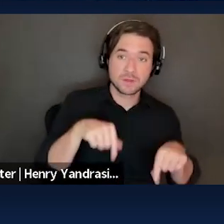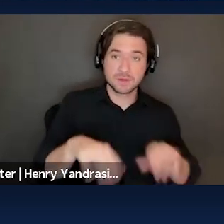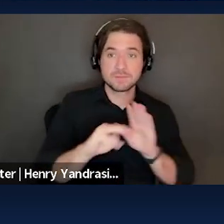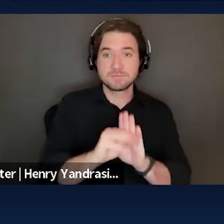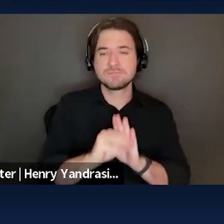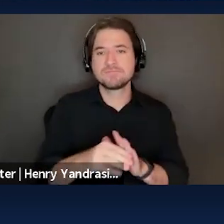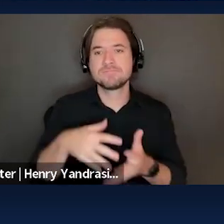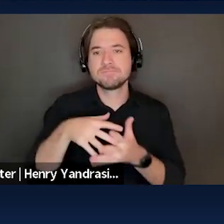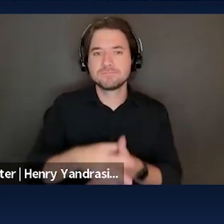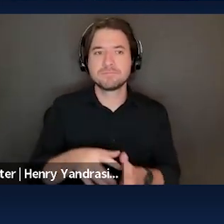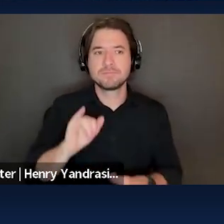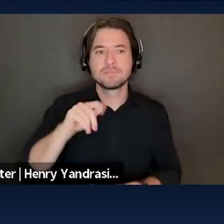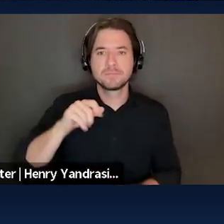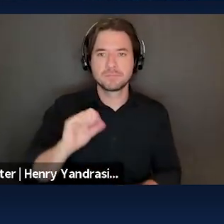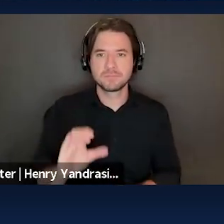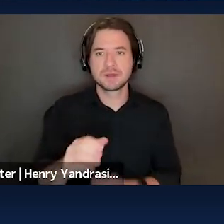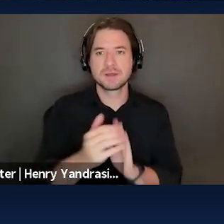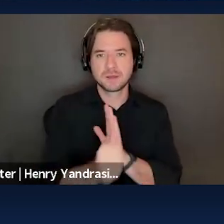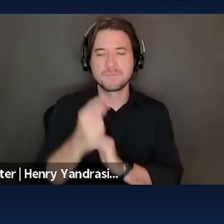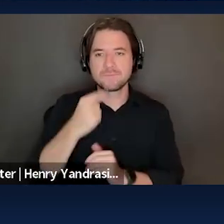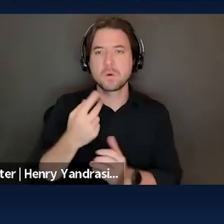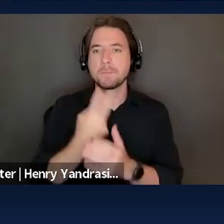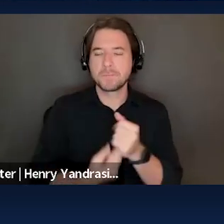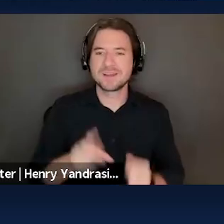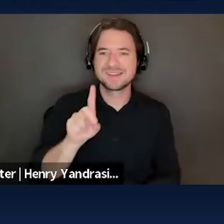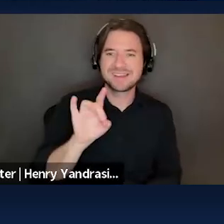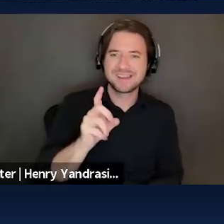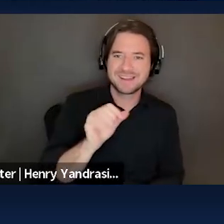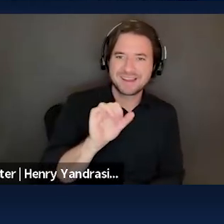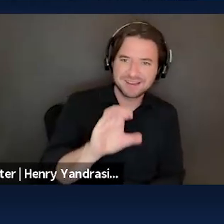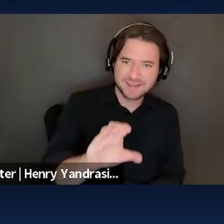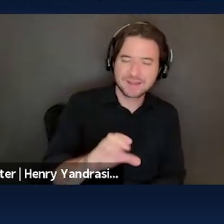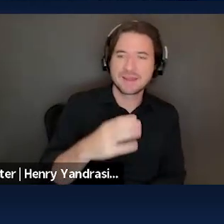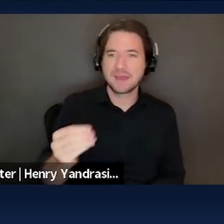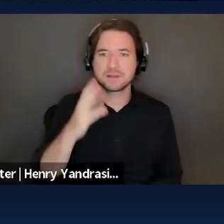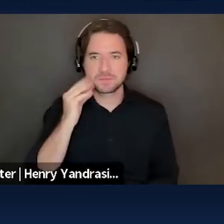was embedding iPad competencies in both the didactic and experiential components of our courses.